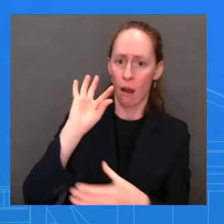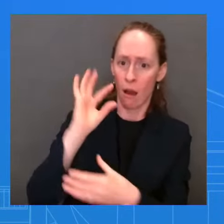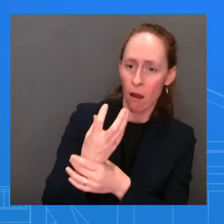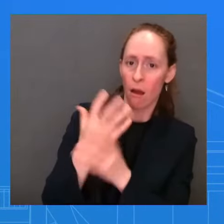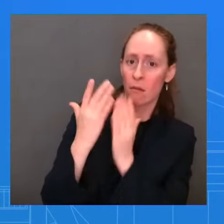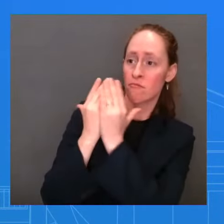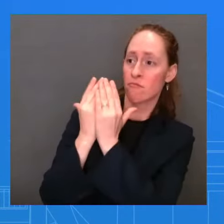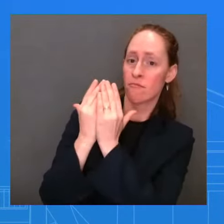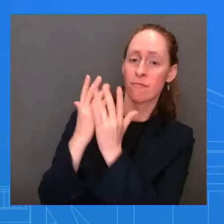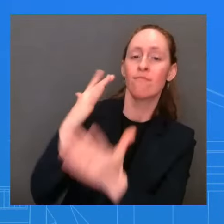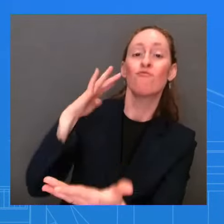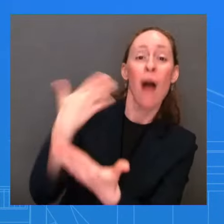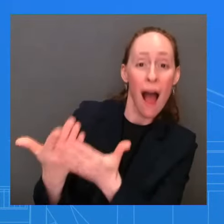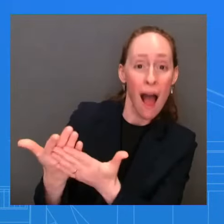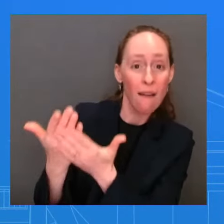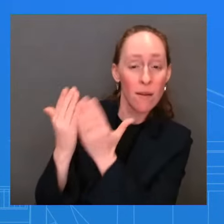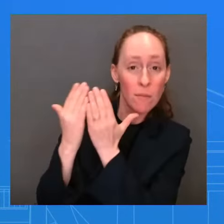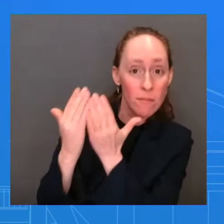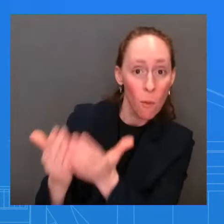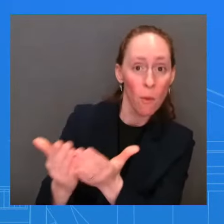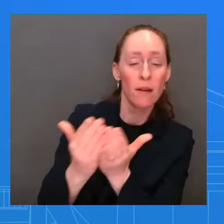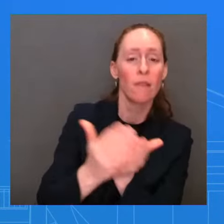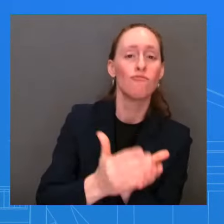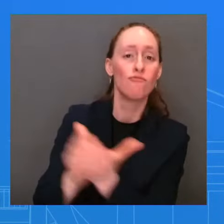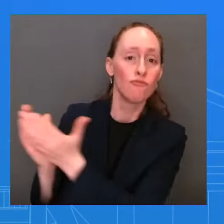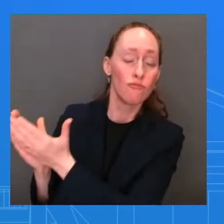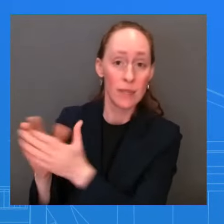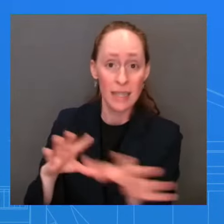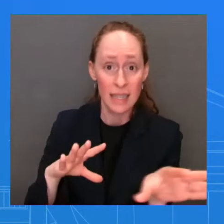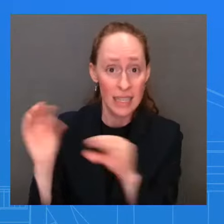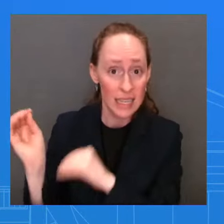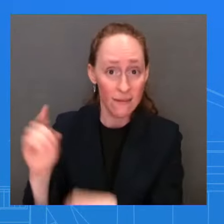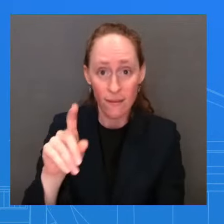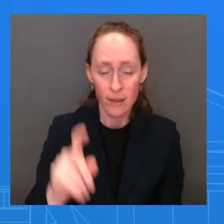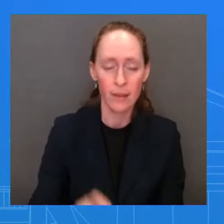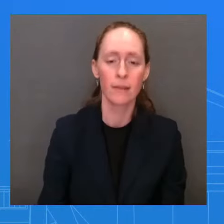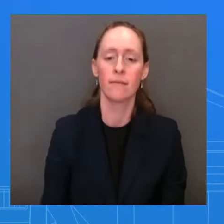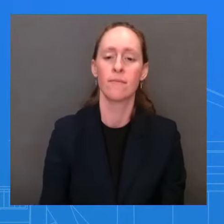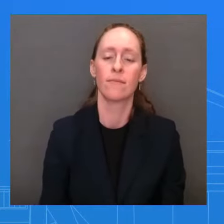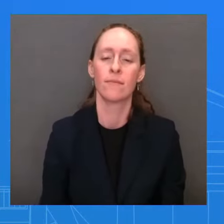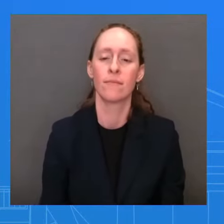as you just mentioned, the naval -- kind of, the naval assets. Look, we're -- and Jake said this; I'm just going to repeat what he said --